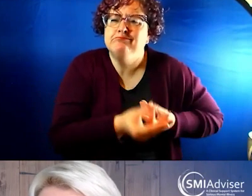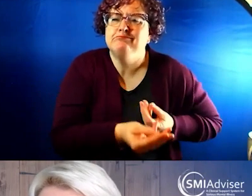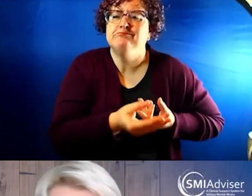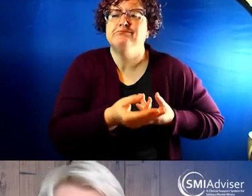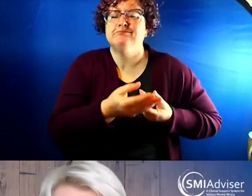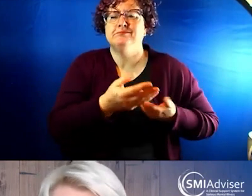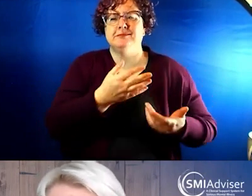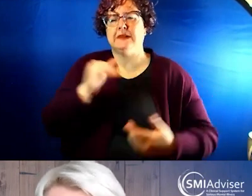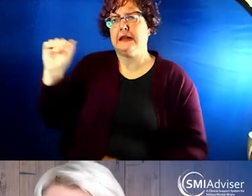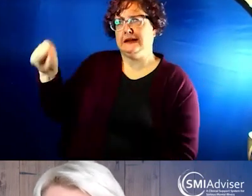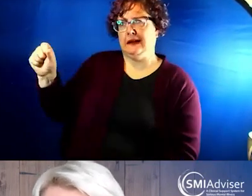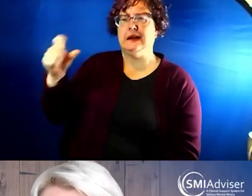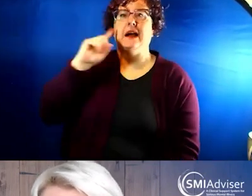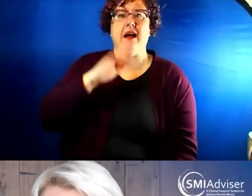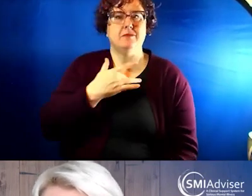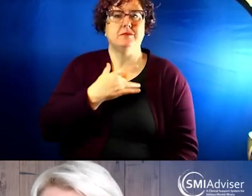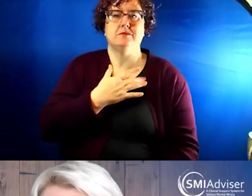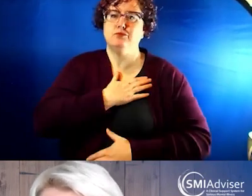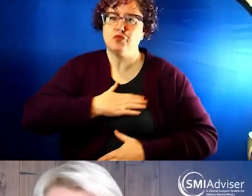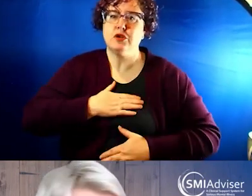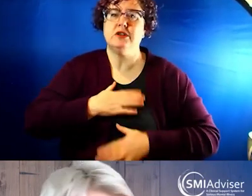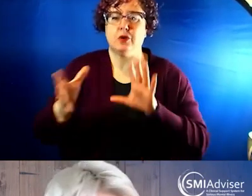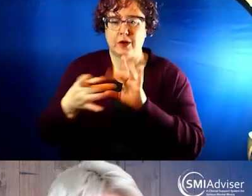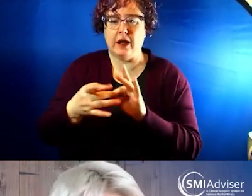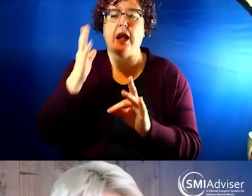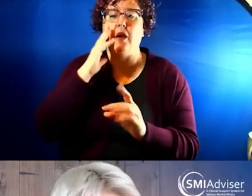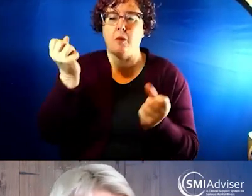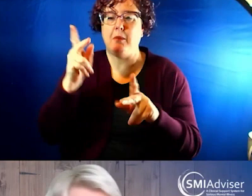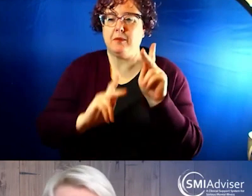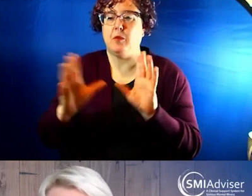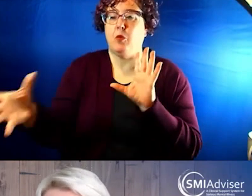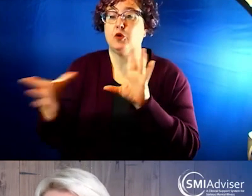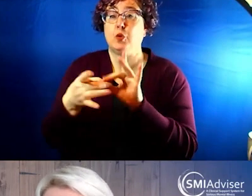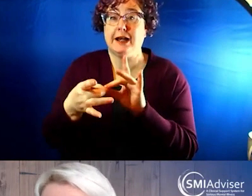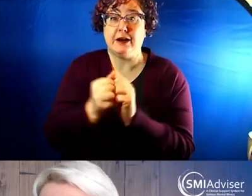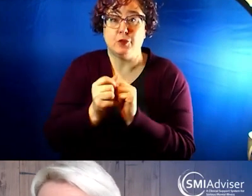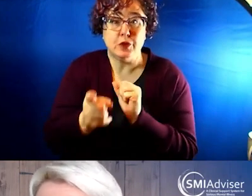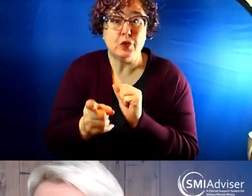I KNOW A LOT OF PEOPLE ARE GOING TO WANT TO CONNECT WITH YOU.